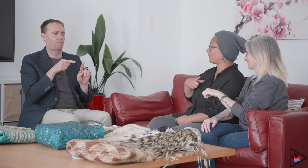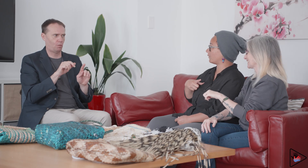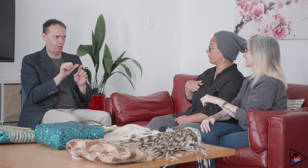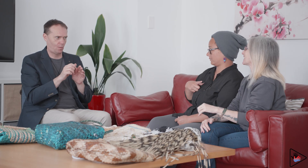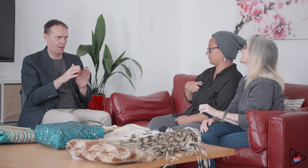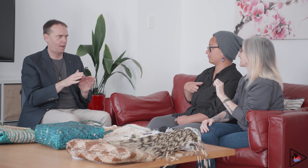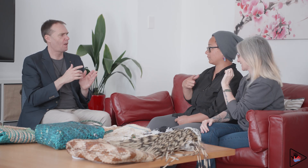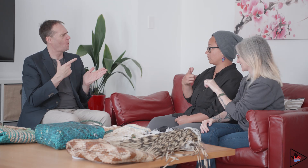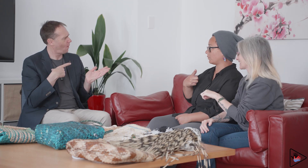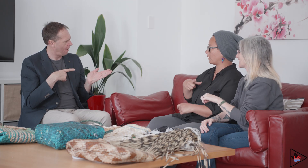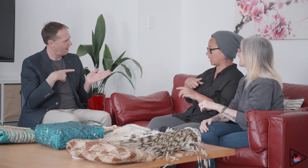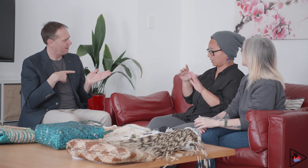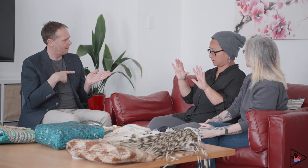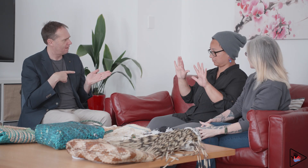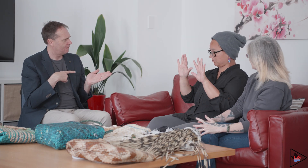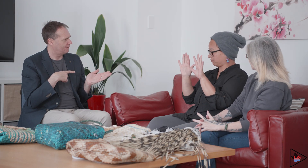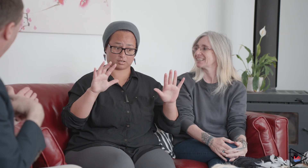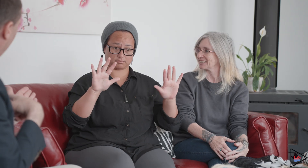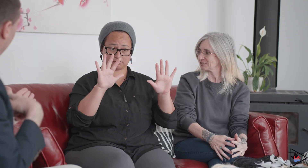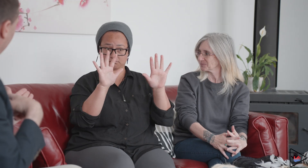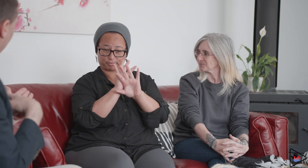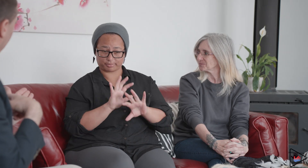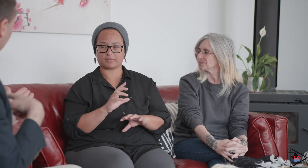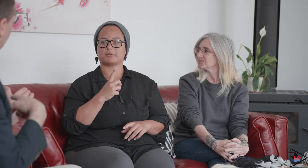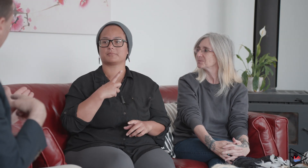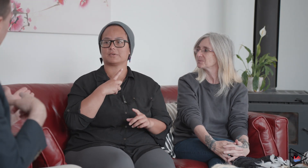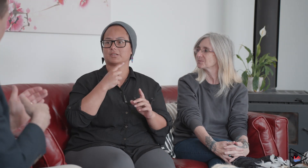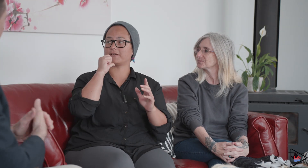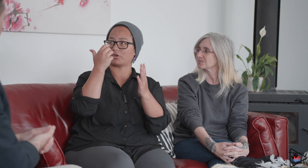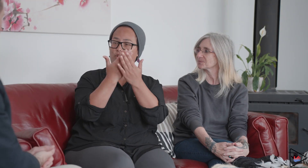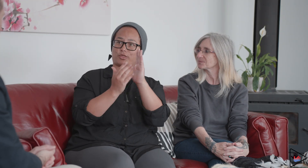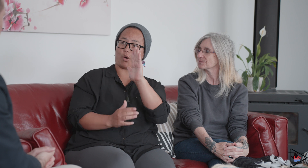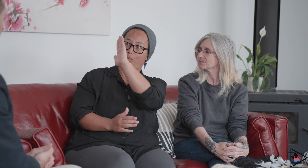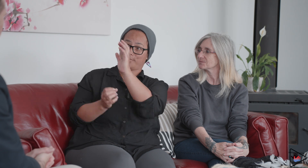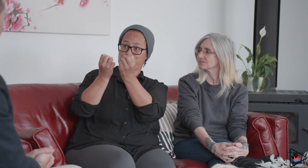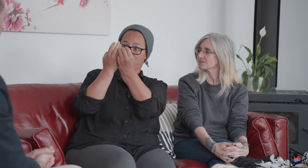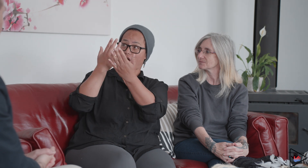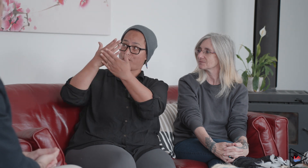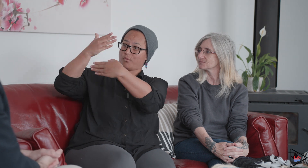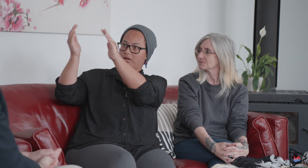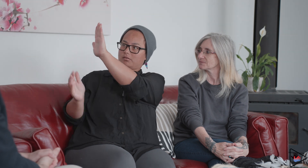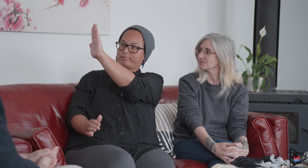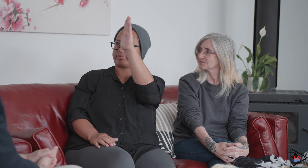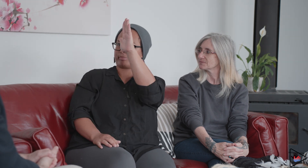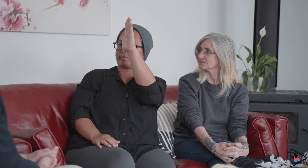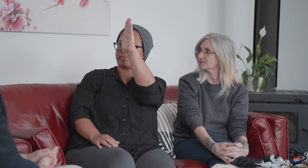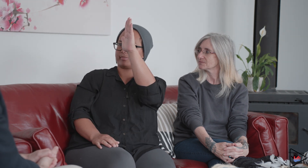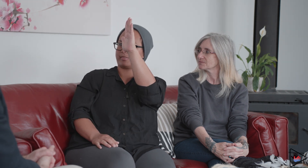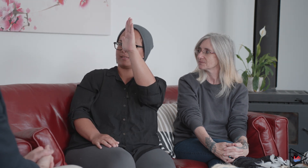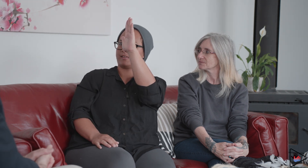no. It can't. All right. The the reason for that is okay you might have it on